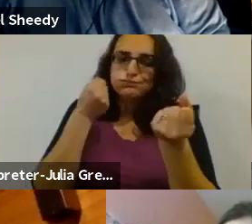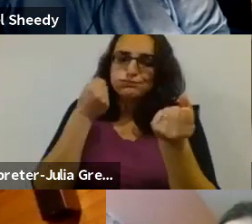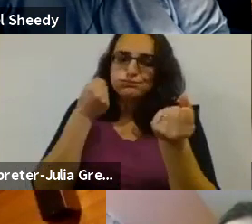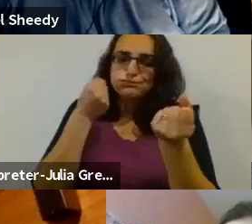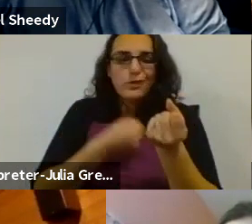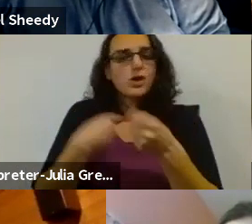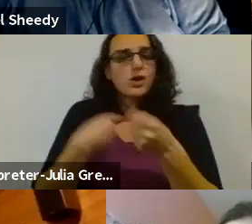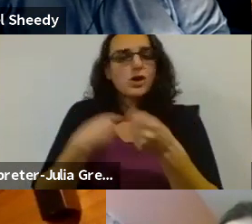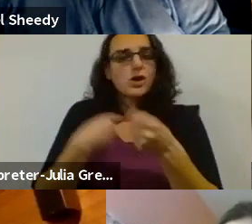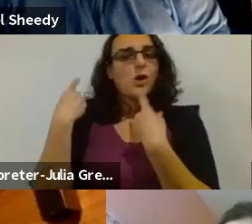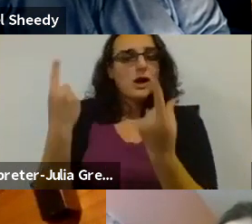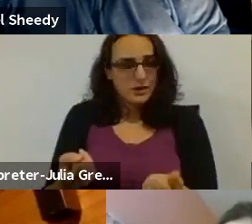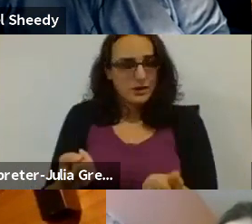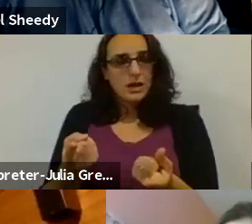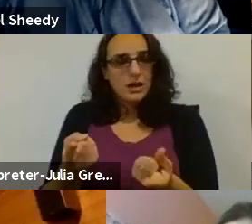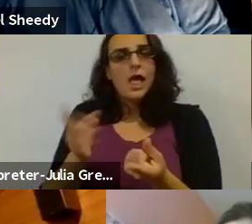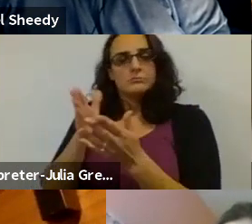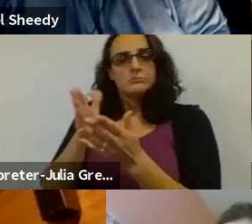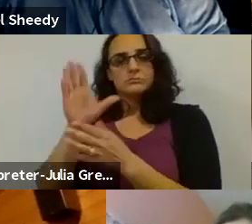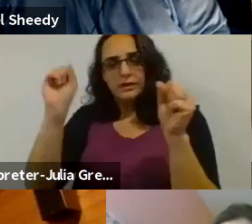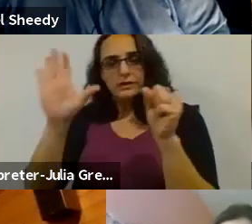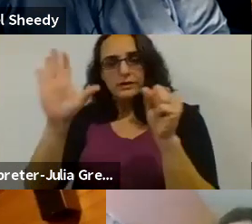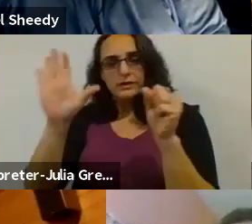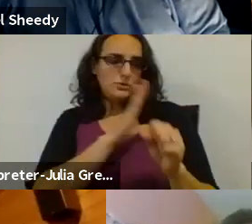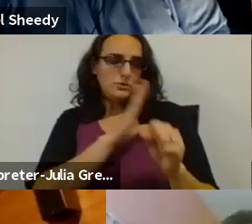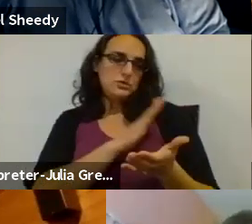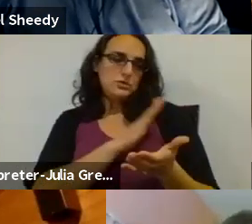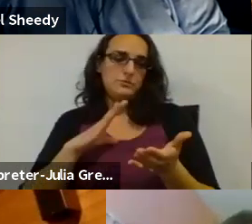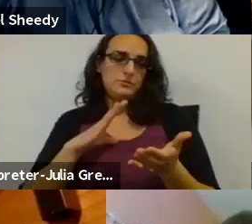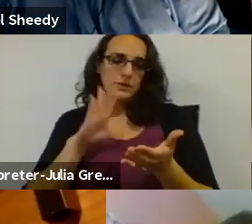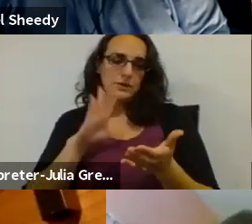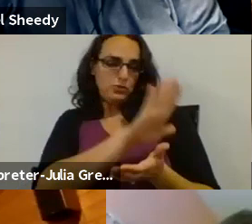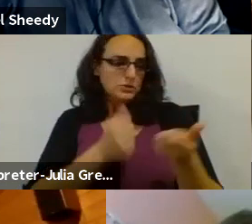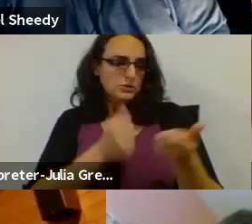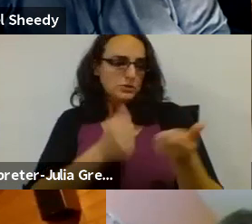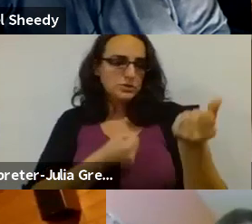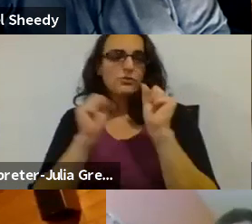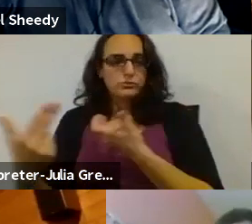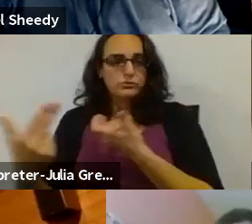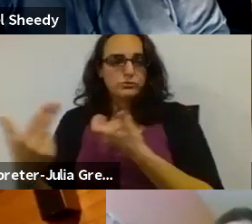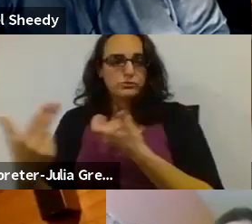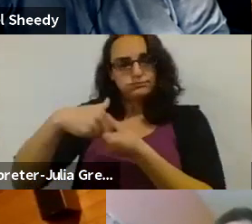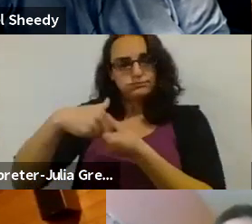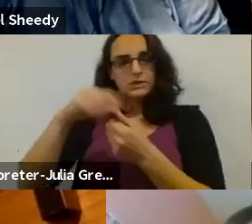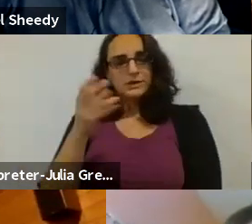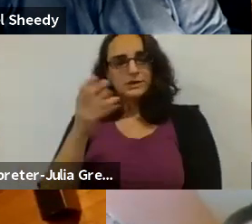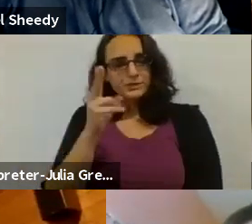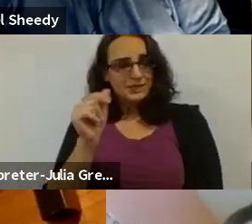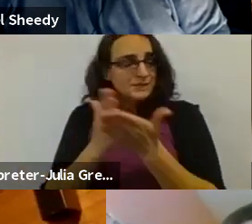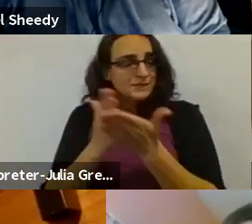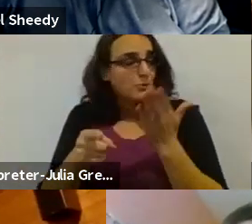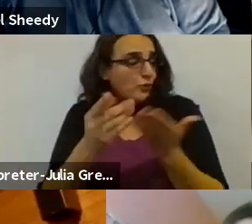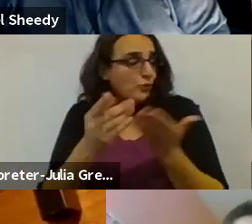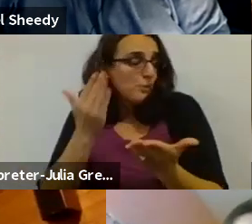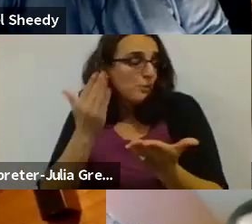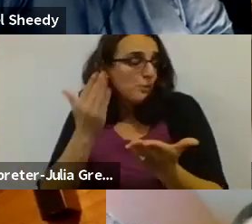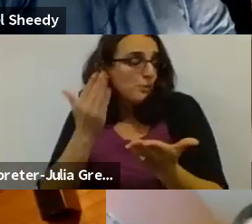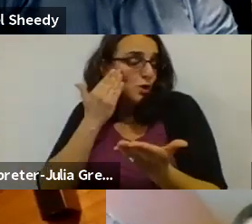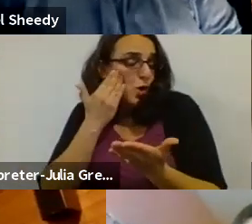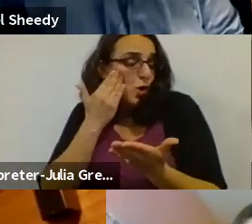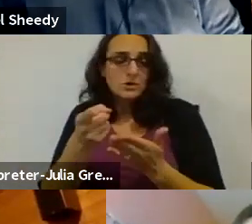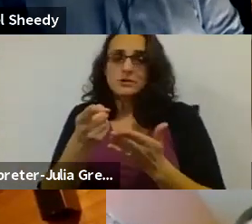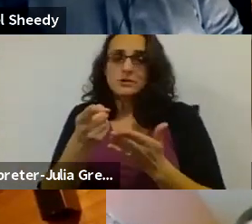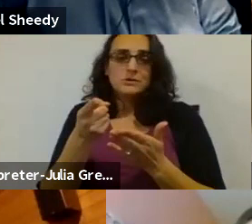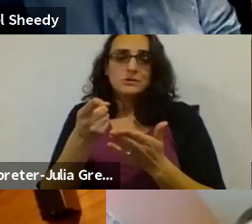Karen Winsper: Dr data and the School Committee, we were able to have Christina join us. Some of you might know Christina, maybe your children had her as a teacher. She's a veteran middle school teacher.